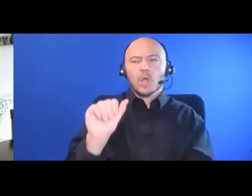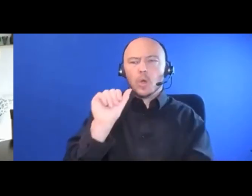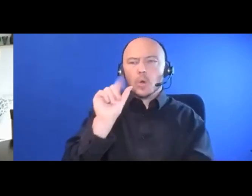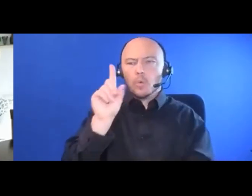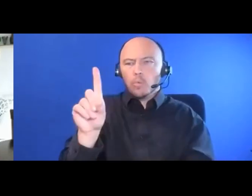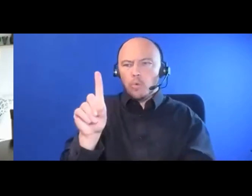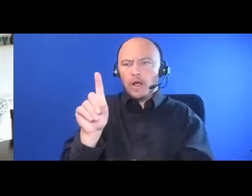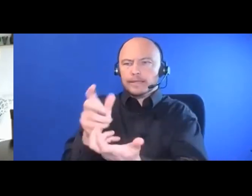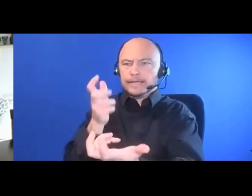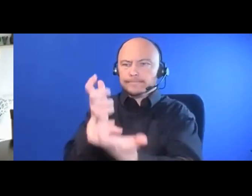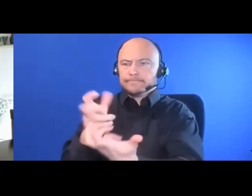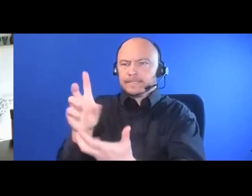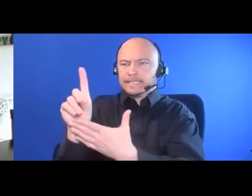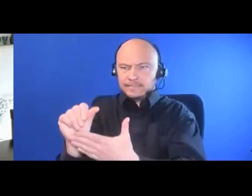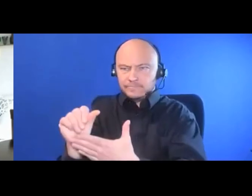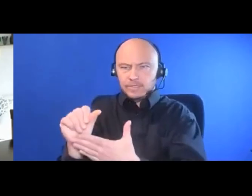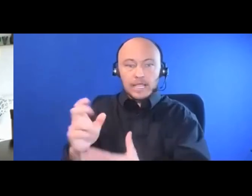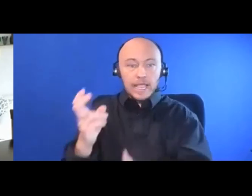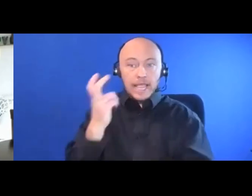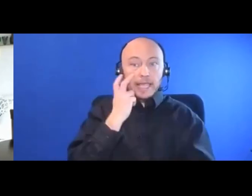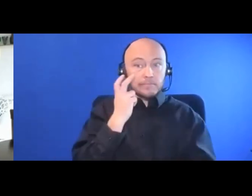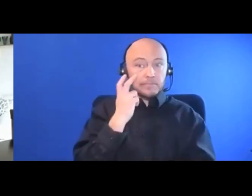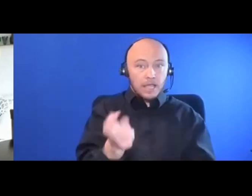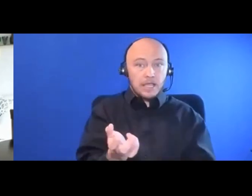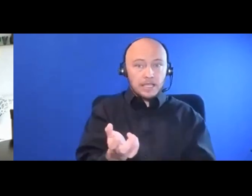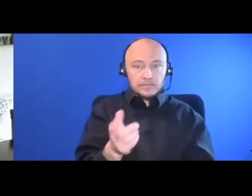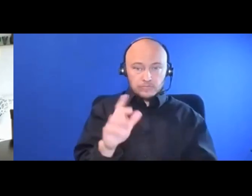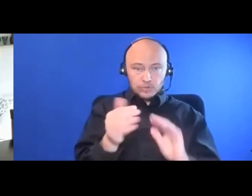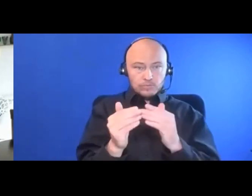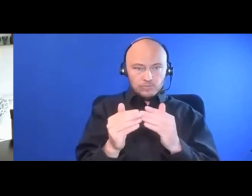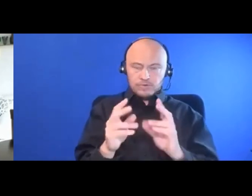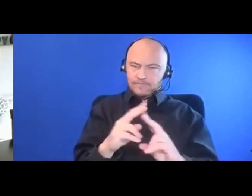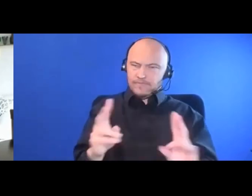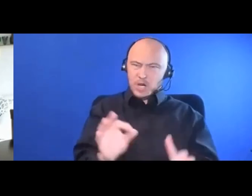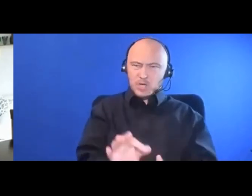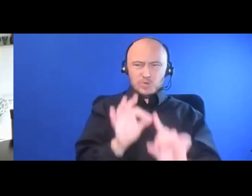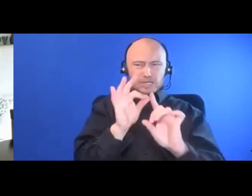and definitely the blindness community can attest to the uniqueness of everyone's blindness.